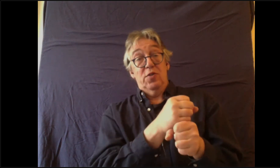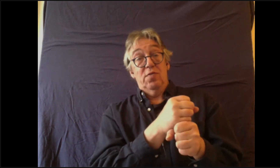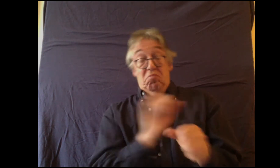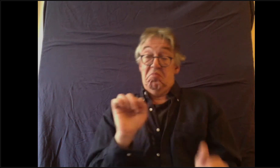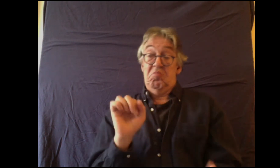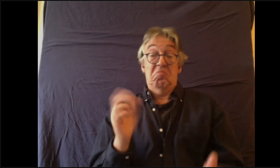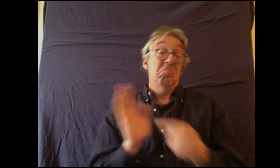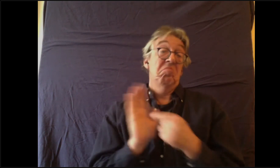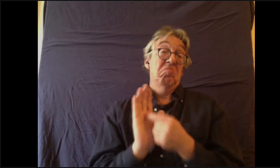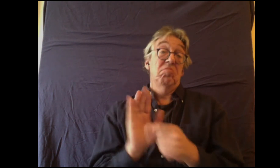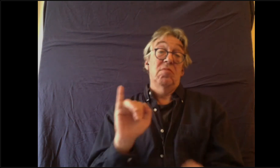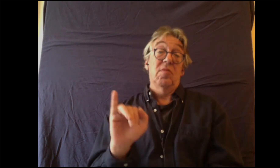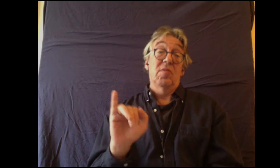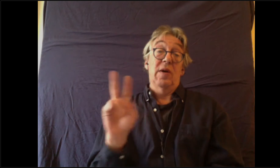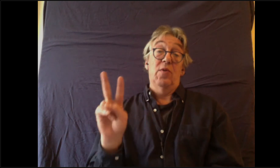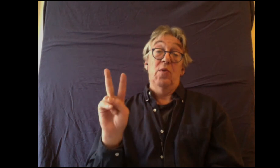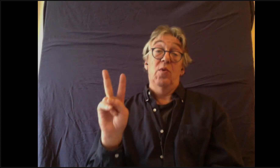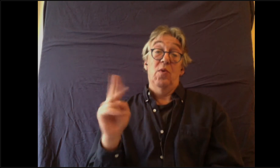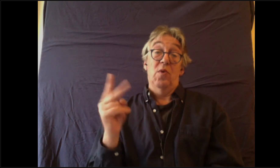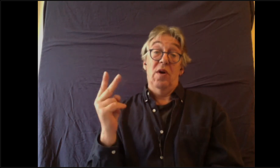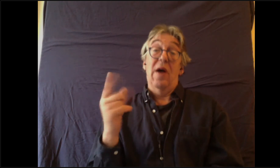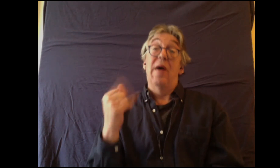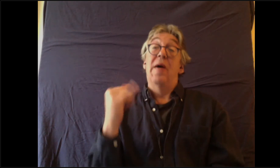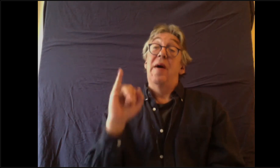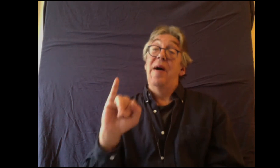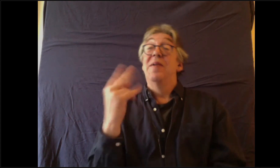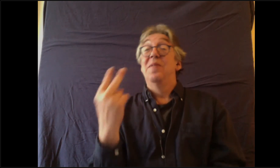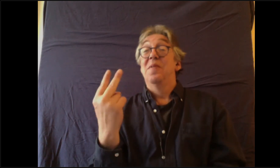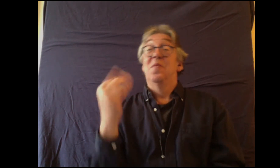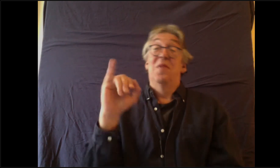It's our responsibility to make sure we provide many opportunities